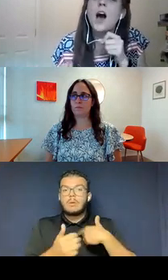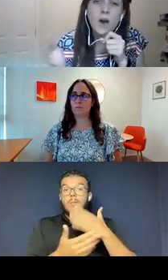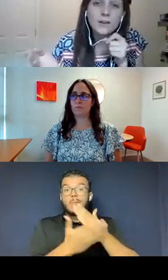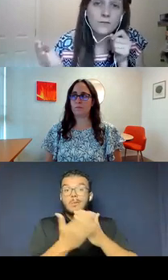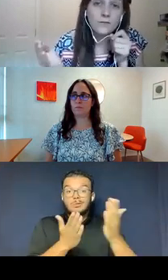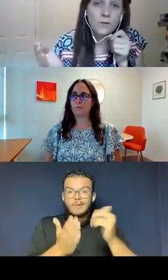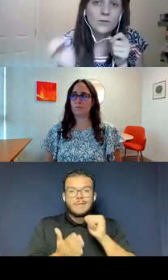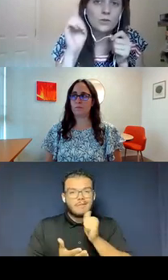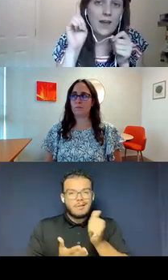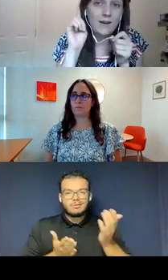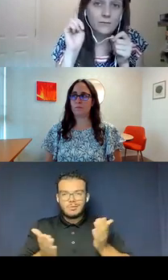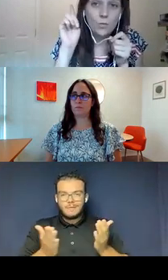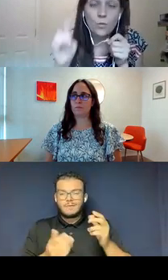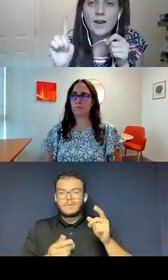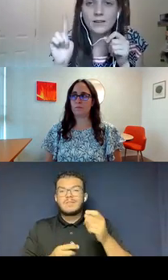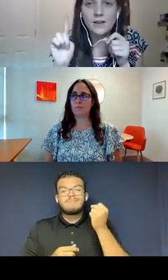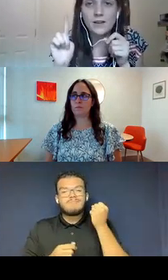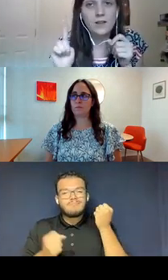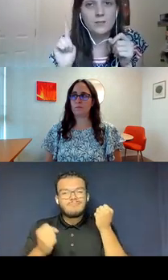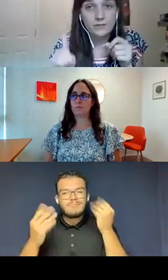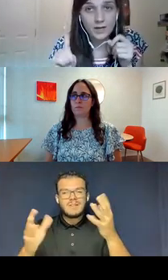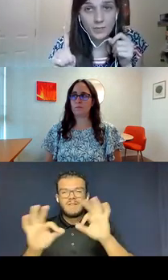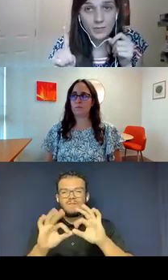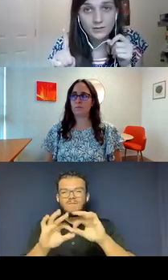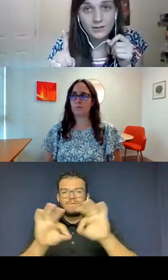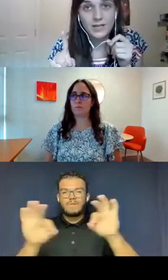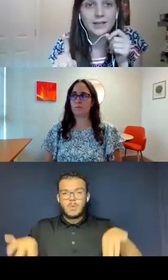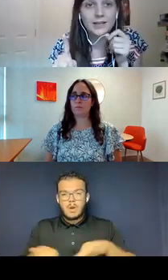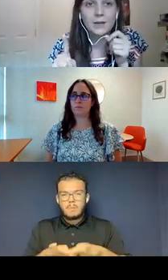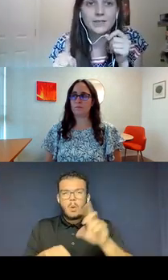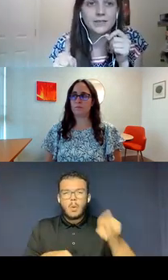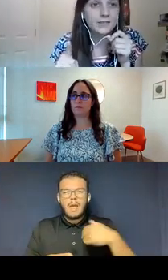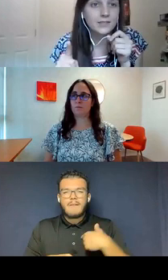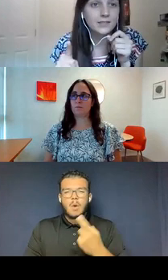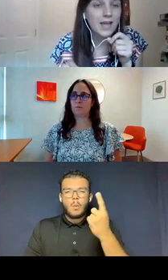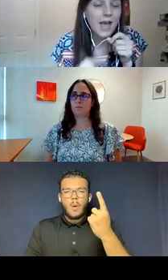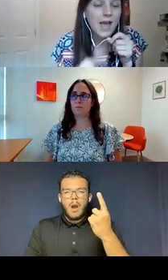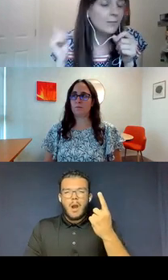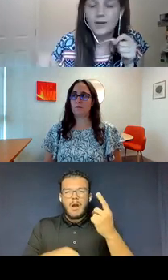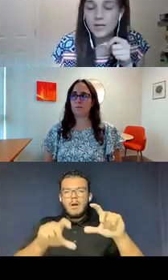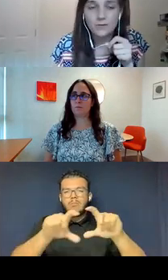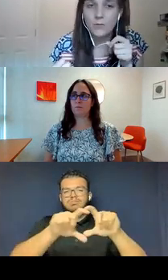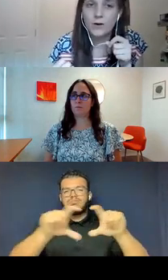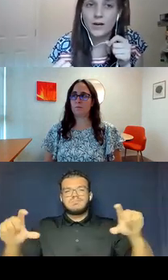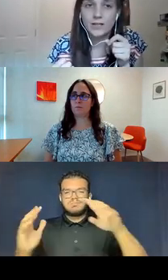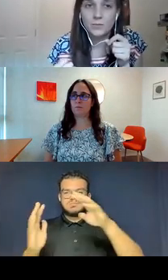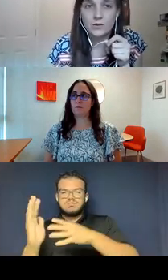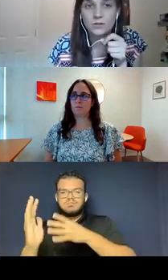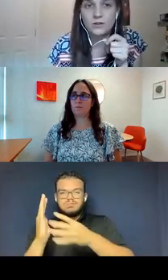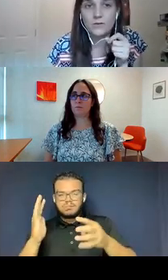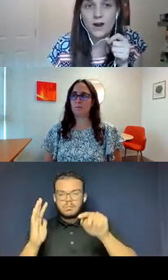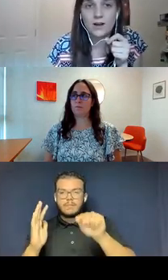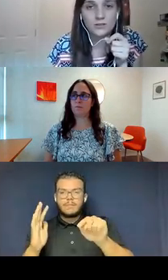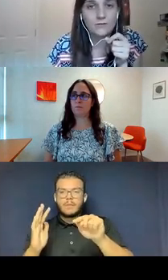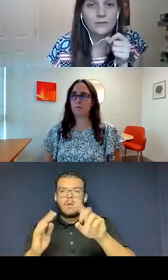A lot of forms only have one column of checkboxes that encompasses anybody reported as partially served or not served.